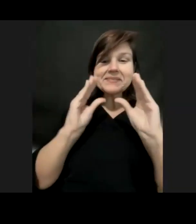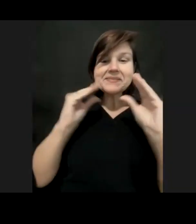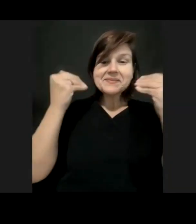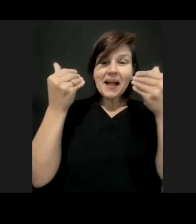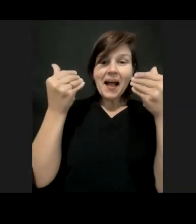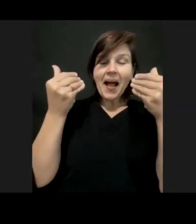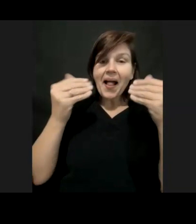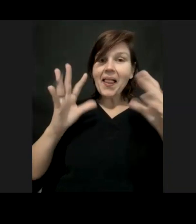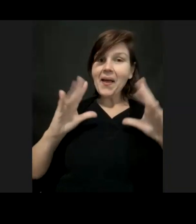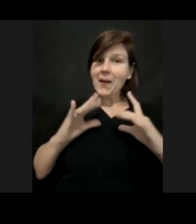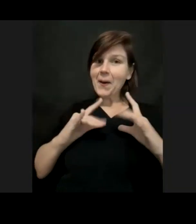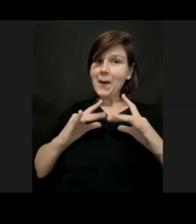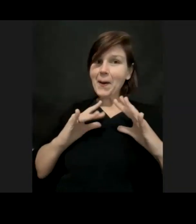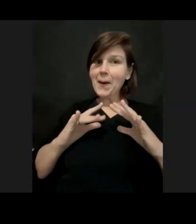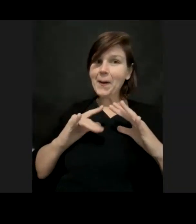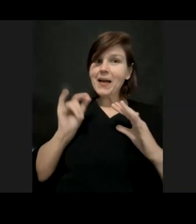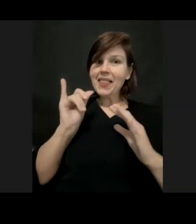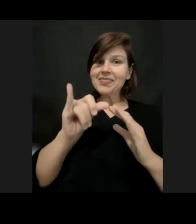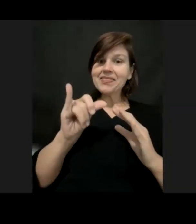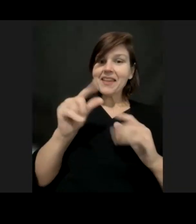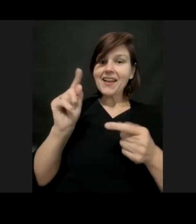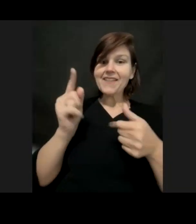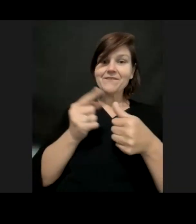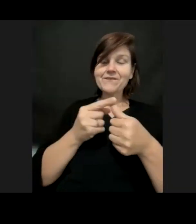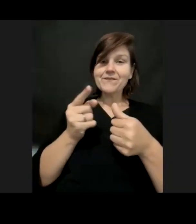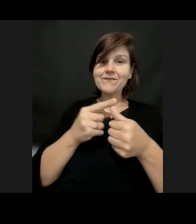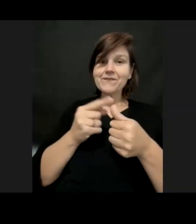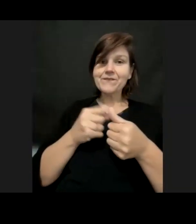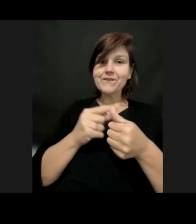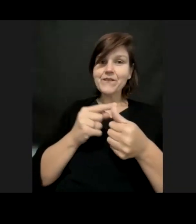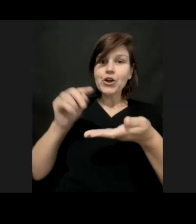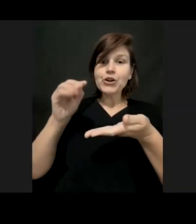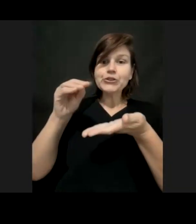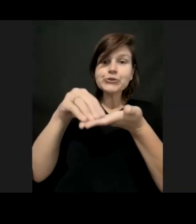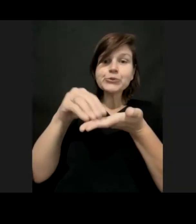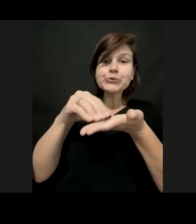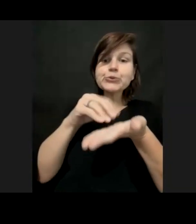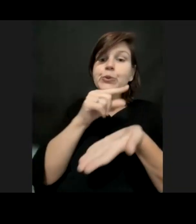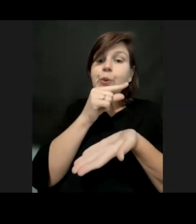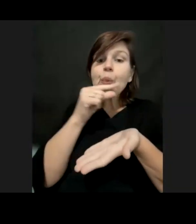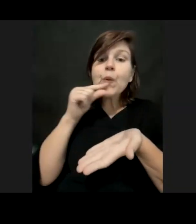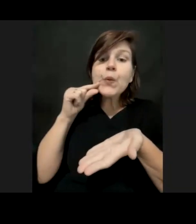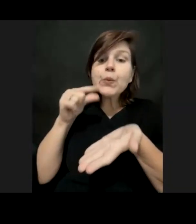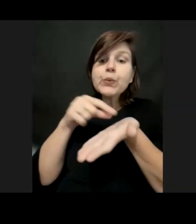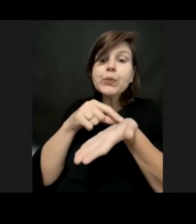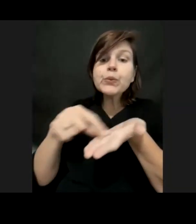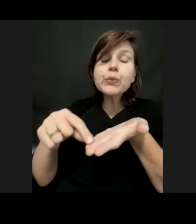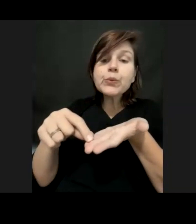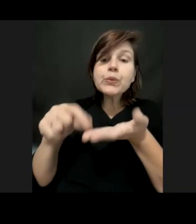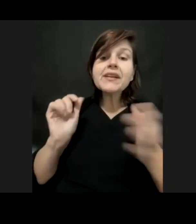There we go. So that's my first one on. And then put my other ear–it'll fit on the black very easily.